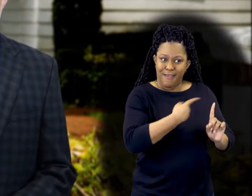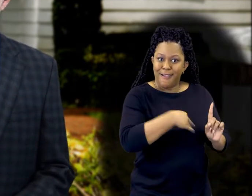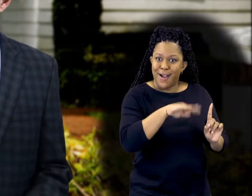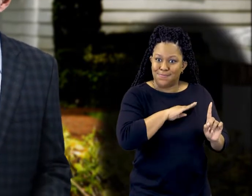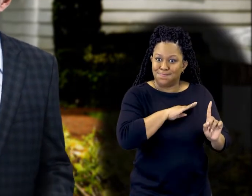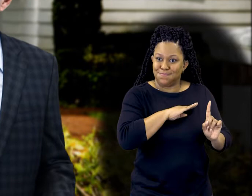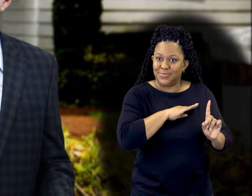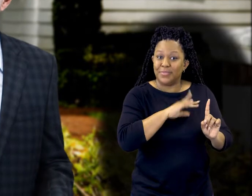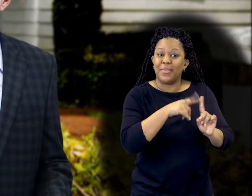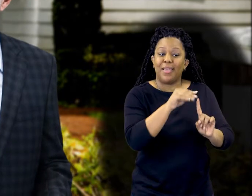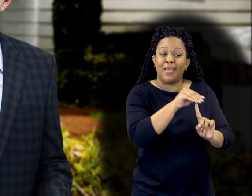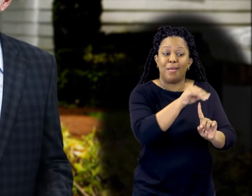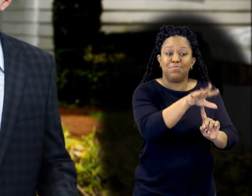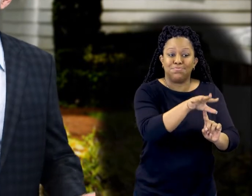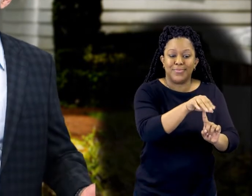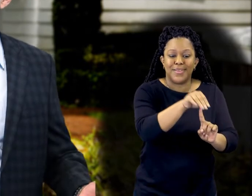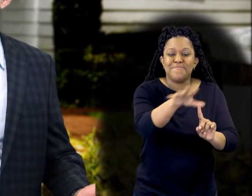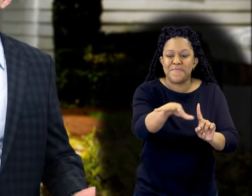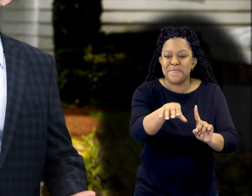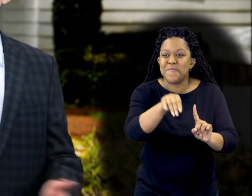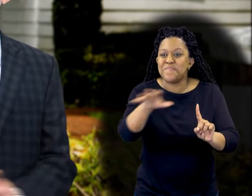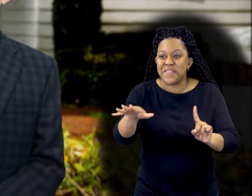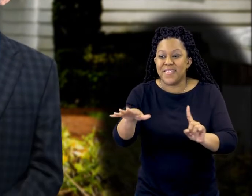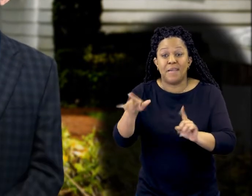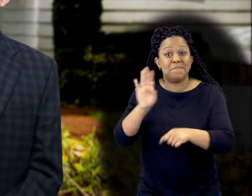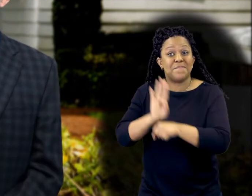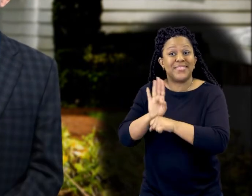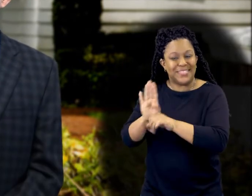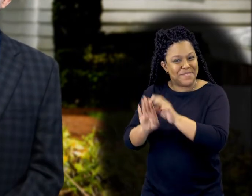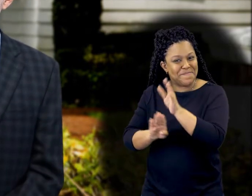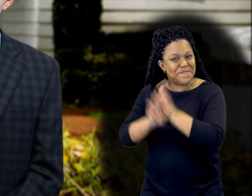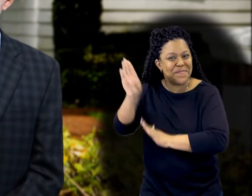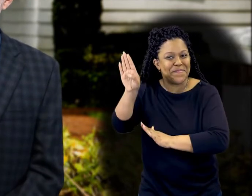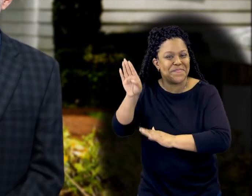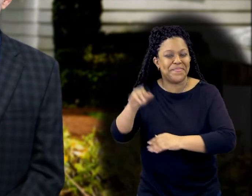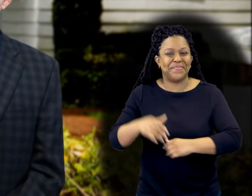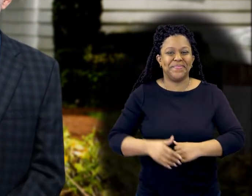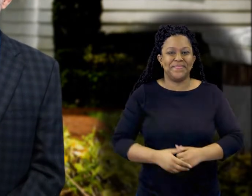and you know what that leads to - new business opportunities!